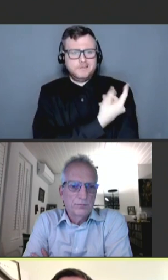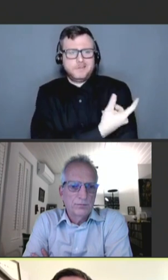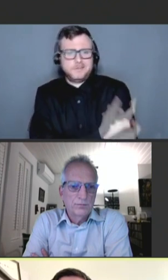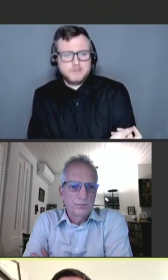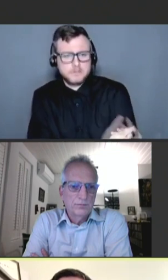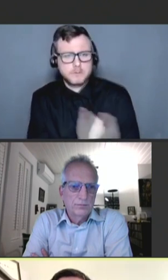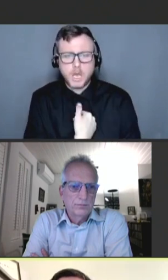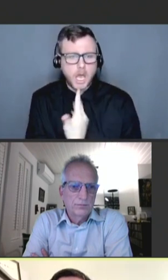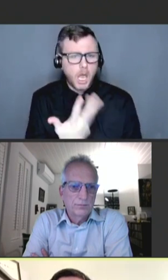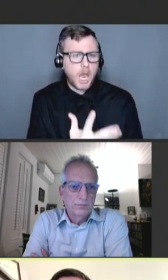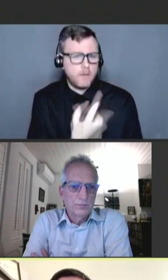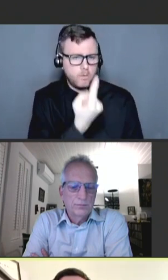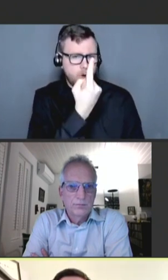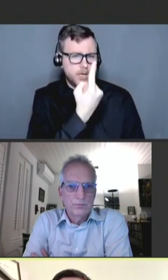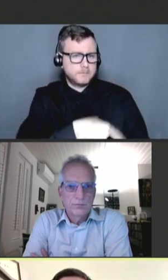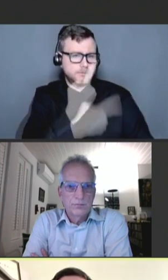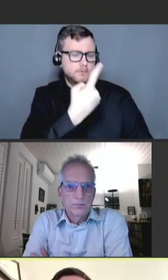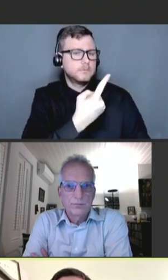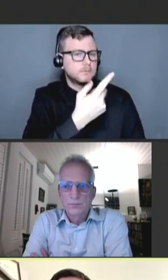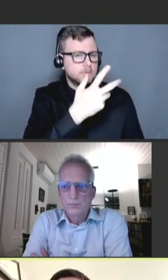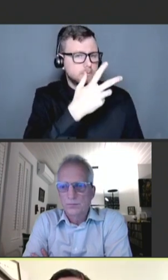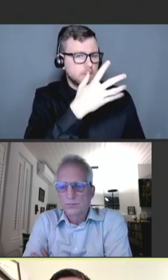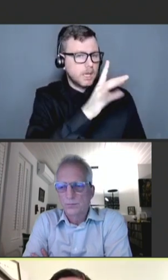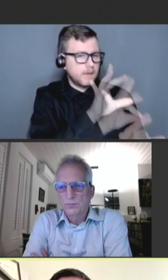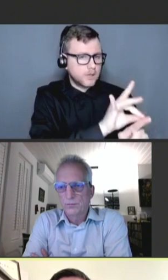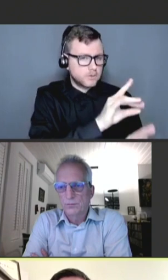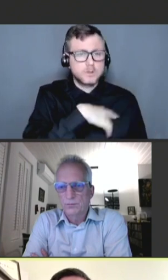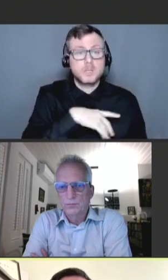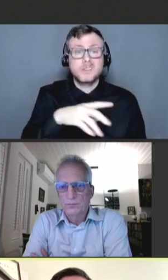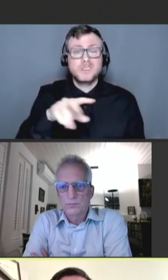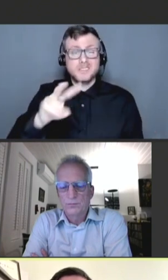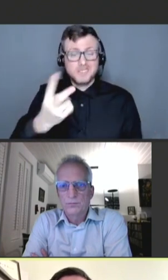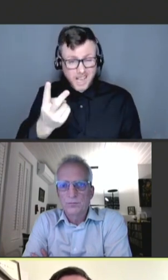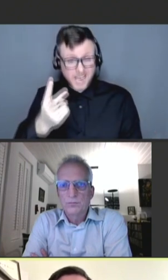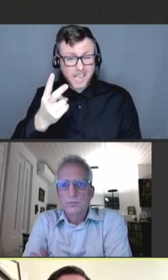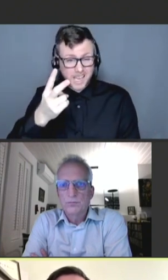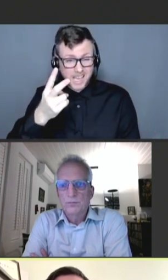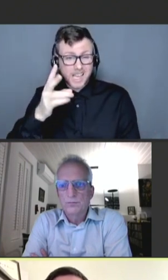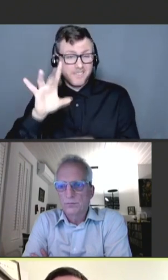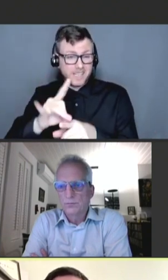a second infection contributes additional risk. We're not saying a second infection is